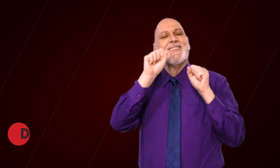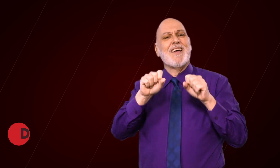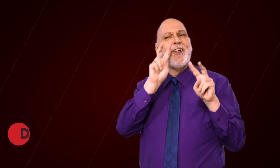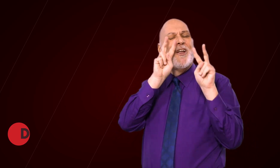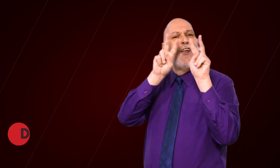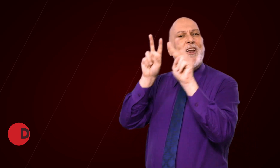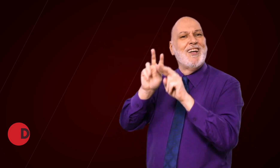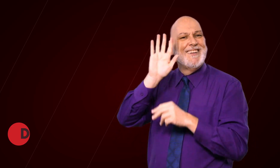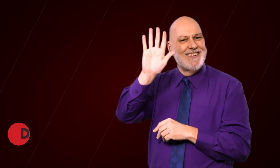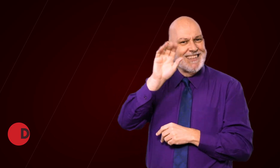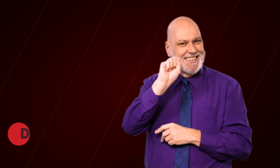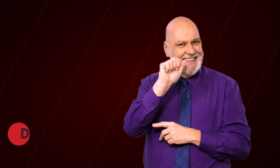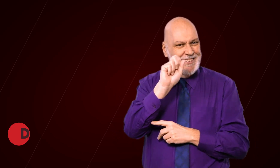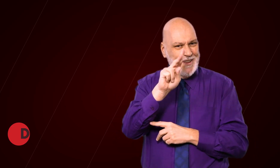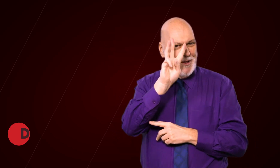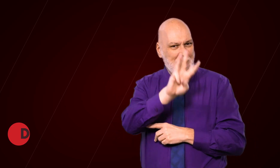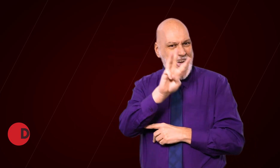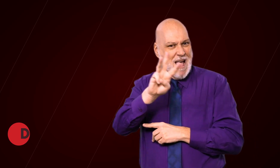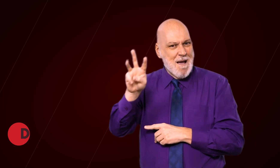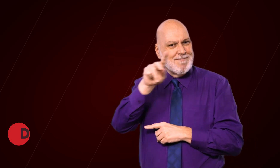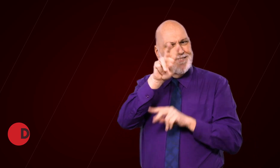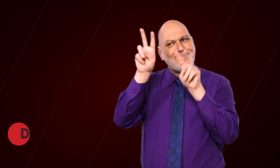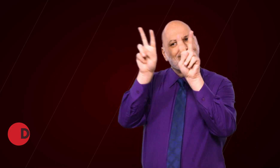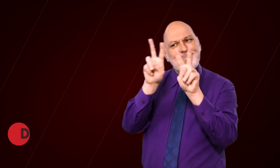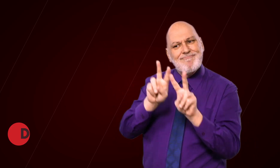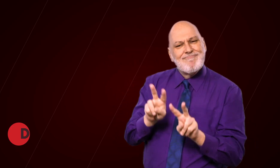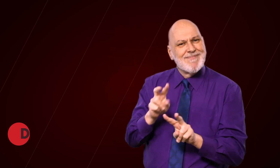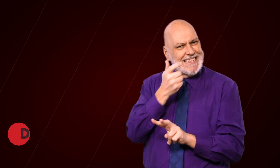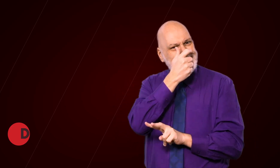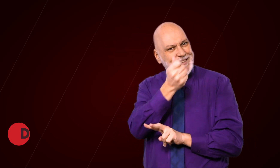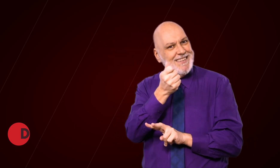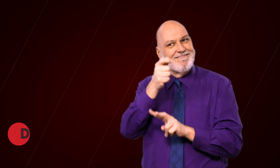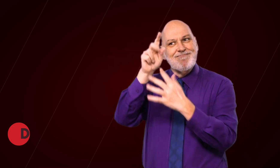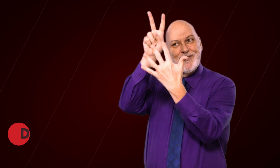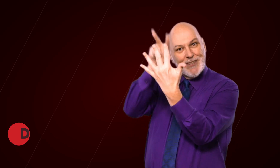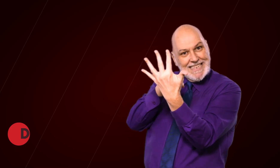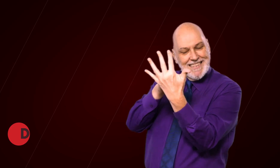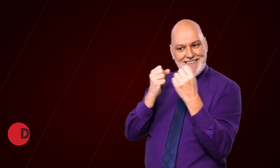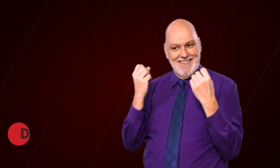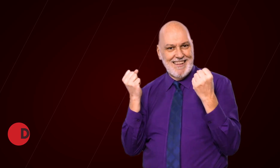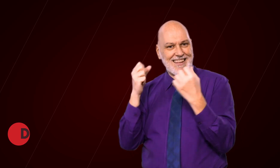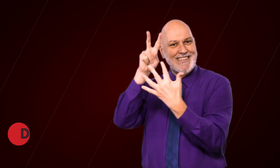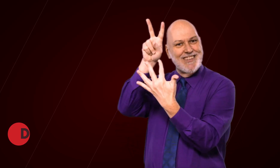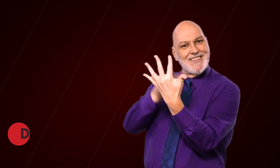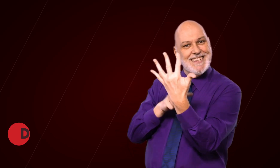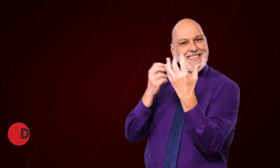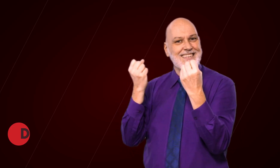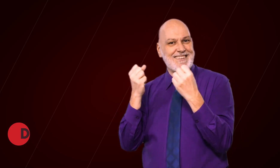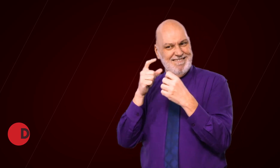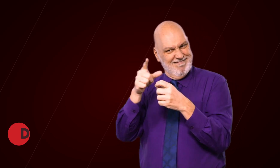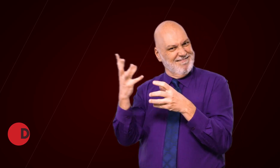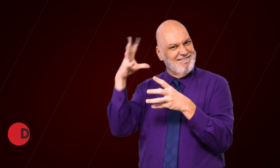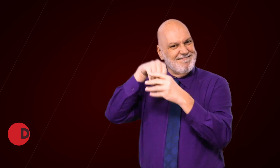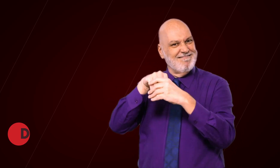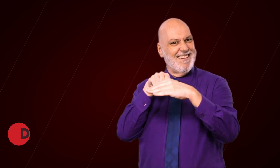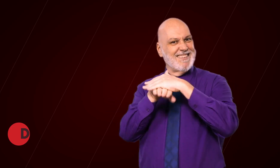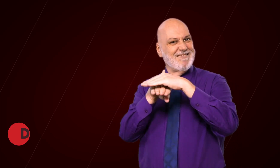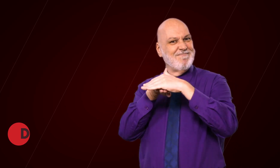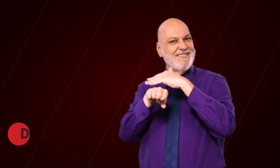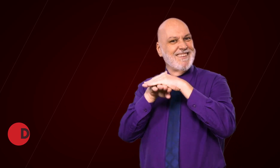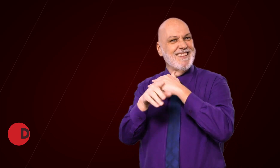This process is expected to take several years.